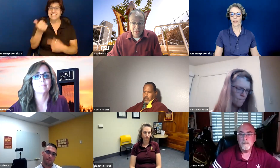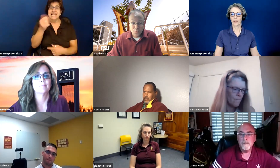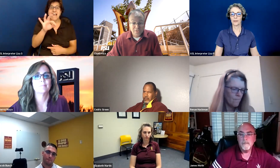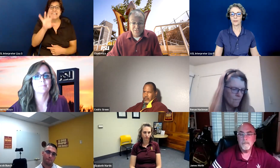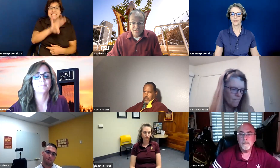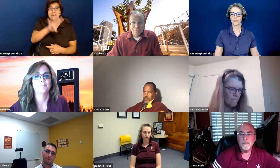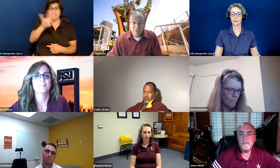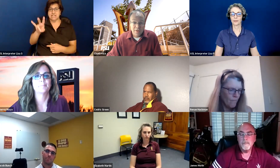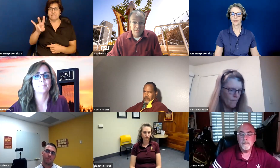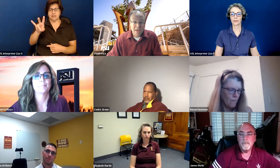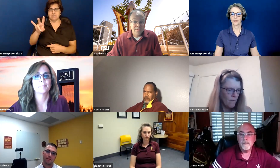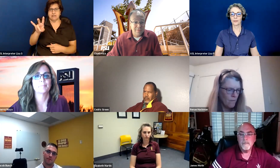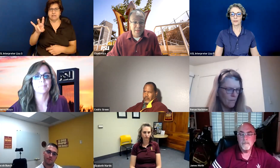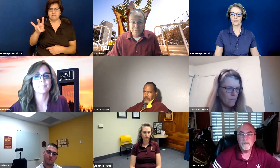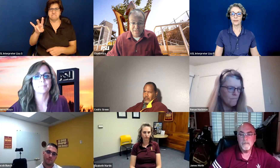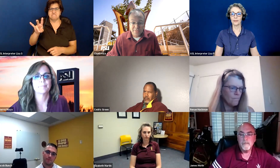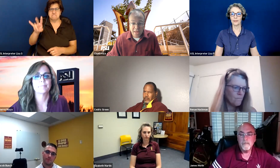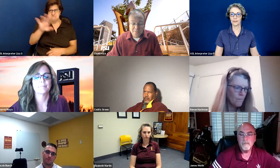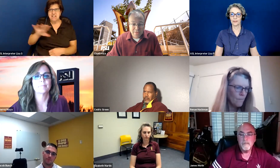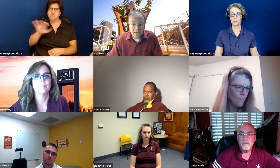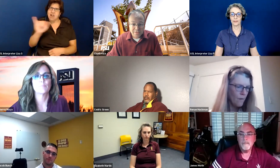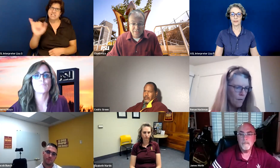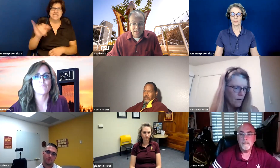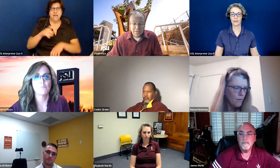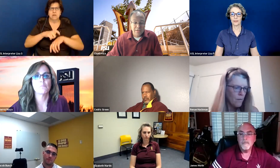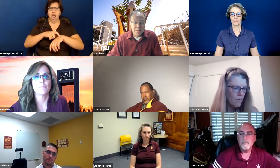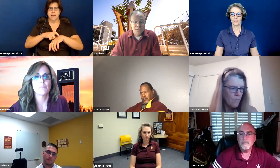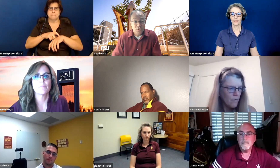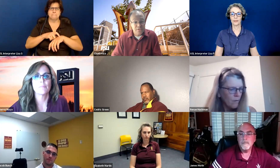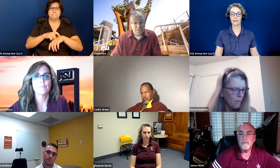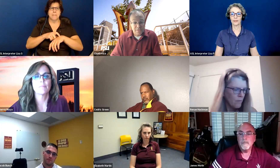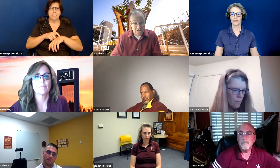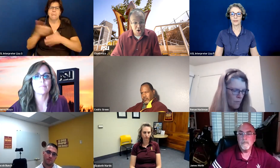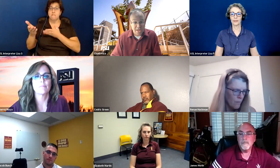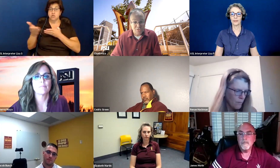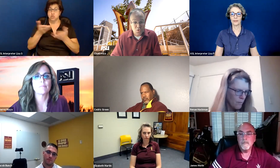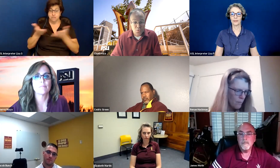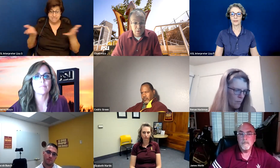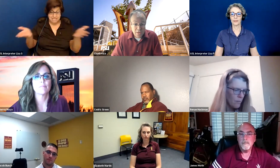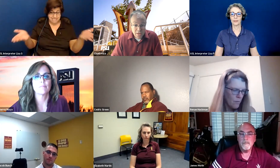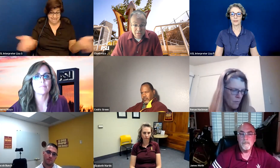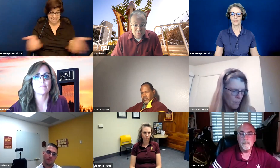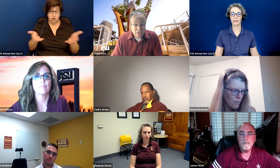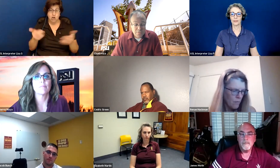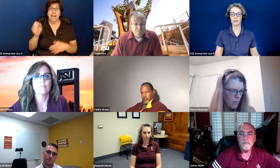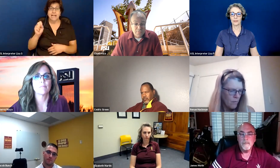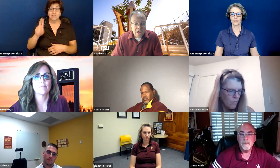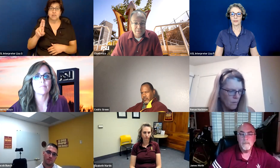which is around about the same time that the services here at ASU starting to be provided